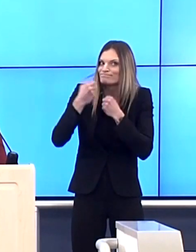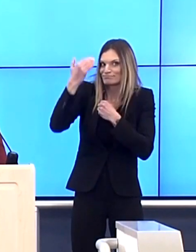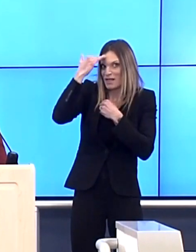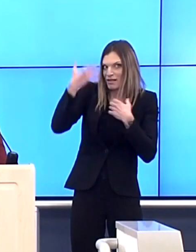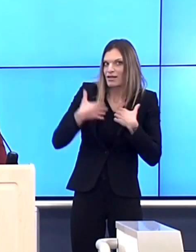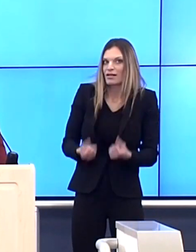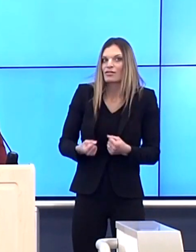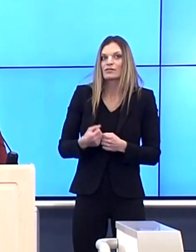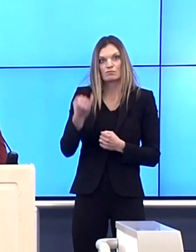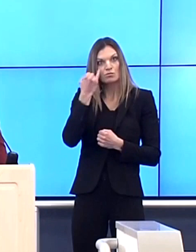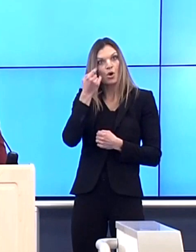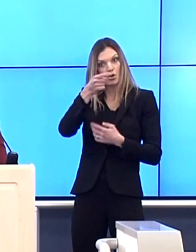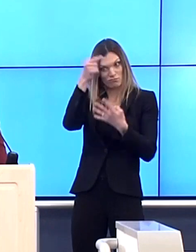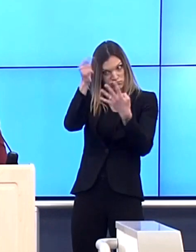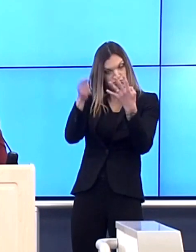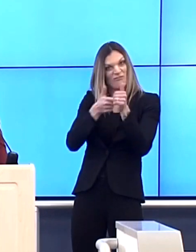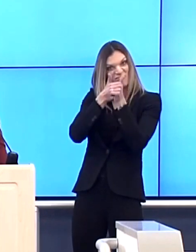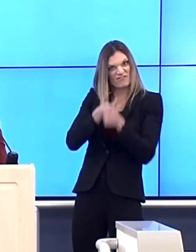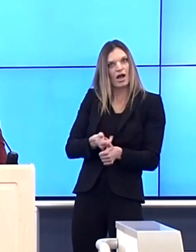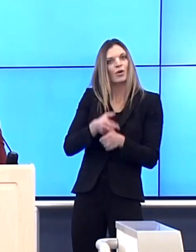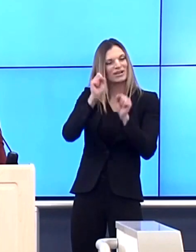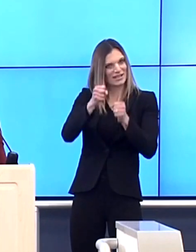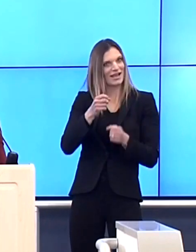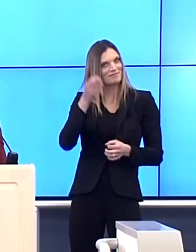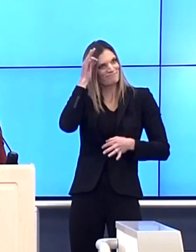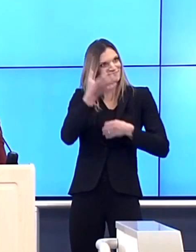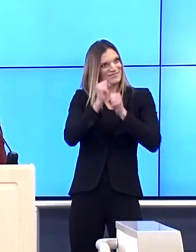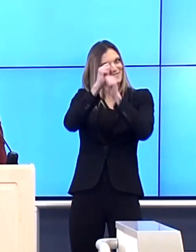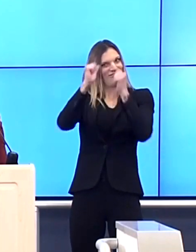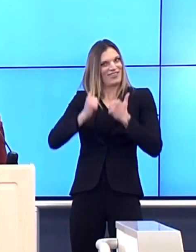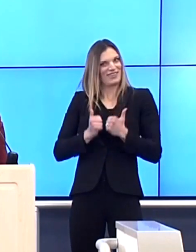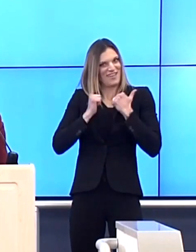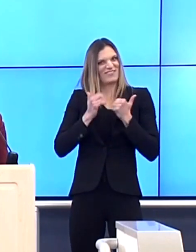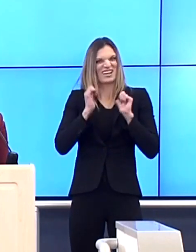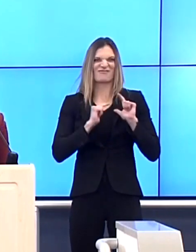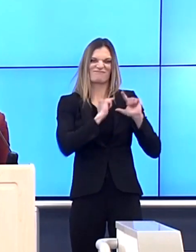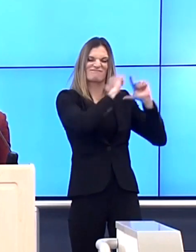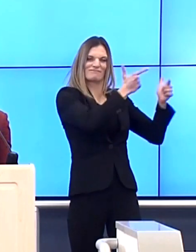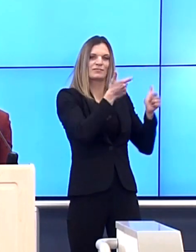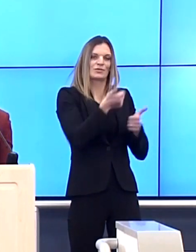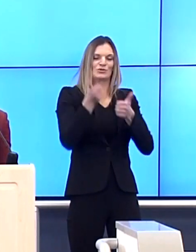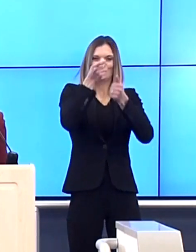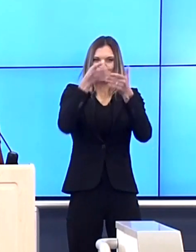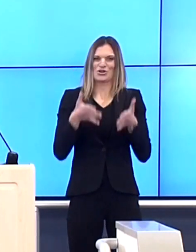THIS PANDEMIC WILL END AND IF WE DO THESE VERY BASIC THINGS, WE DO THESE VERY BASIC THINGS, WE WILL SAVE LIVES. WILL SAVE LIVES. AND WITH THAT, I WILL TURN IT